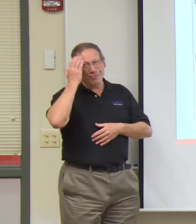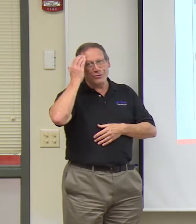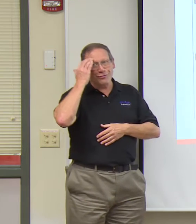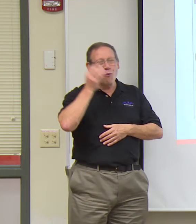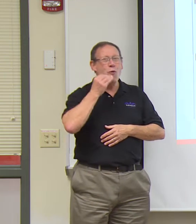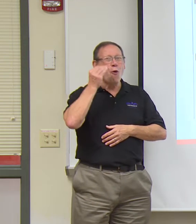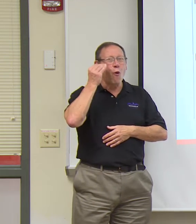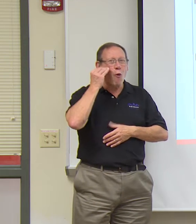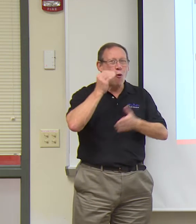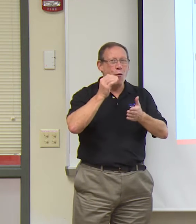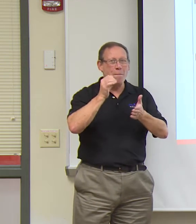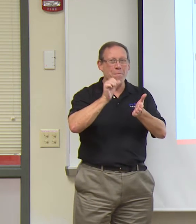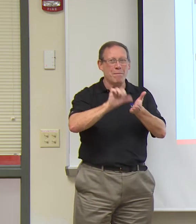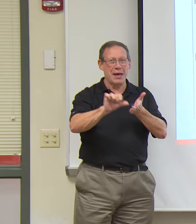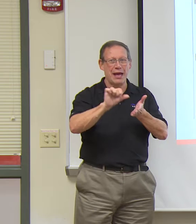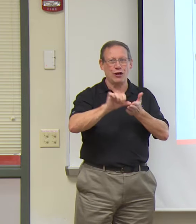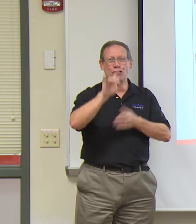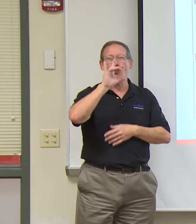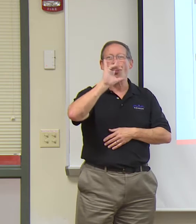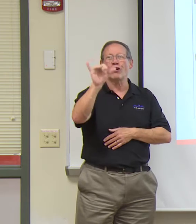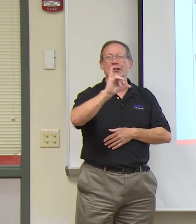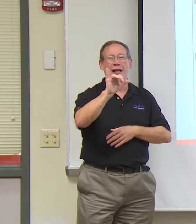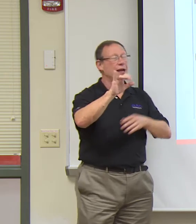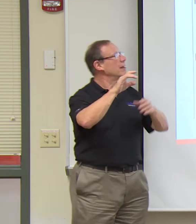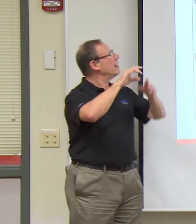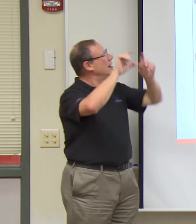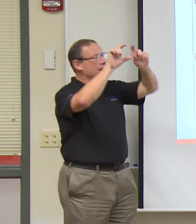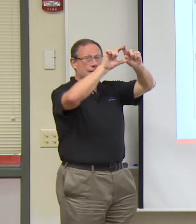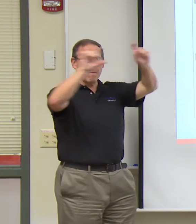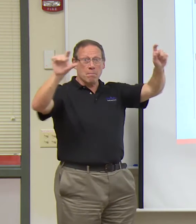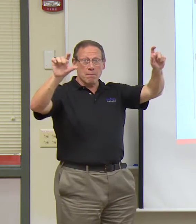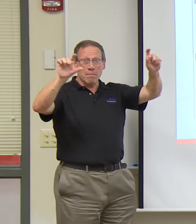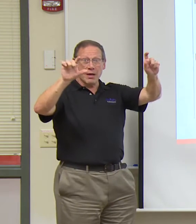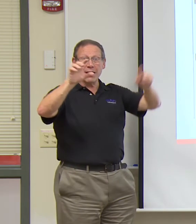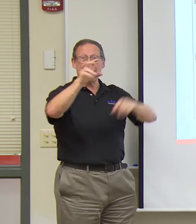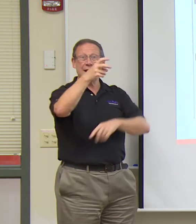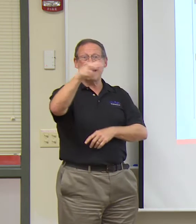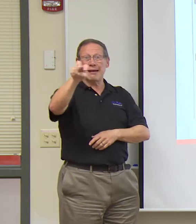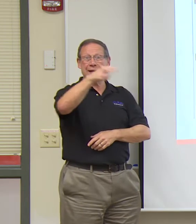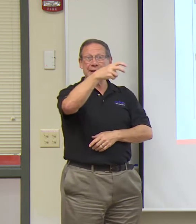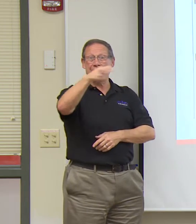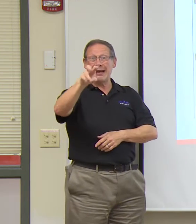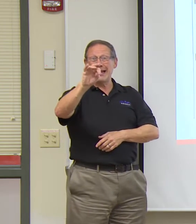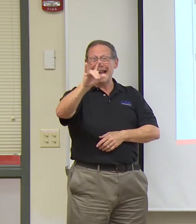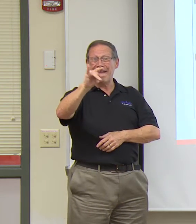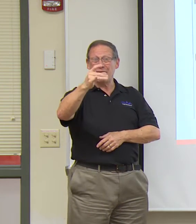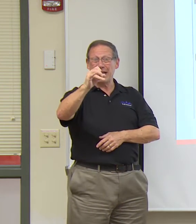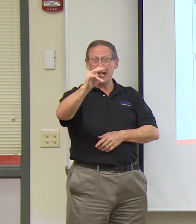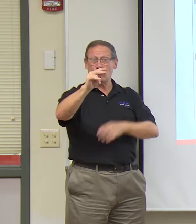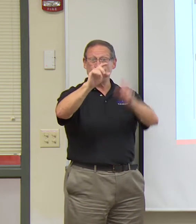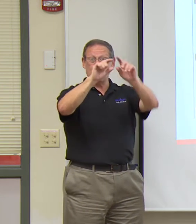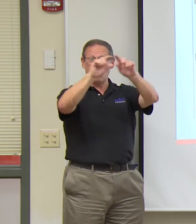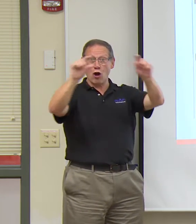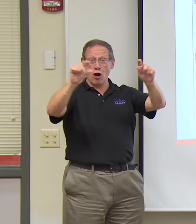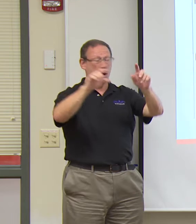The main pieces are the navigation bar at the top, these different boxes that are called widgets,